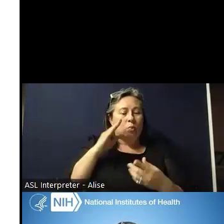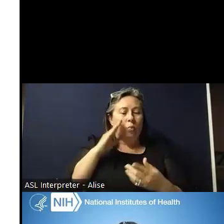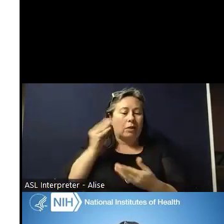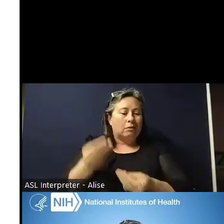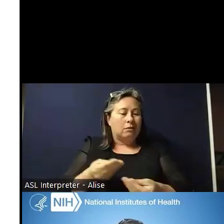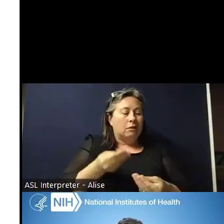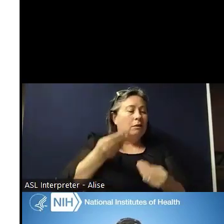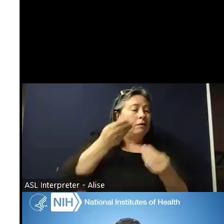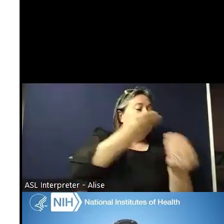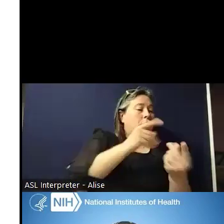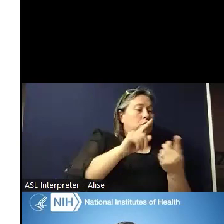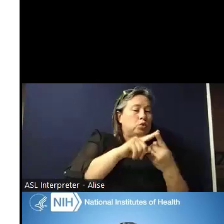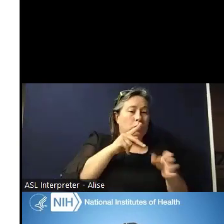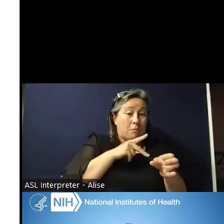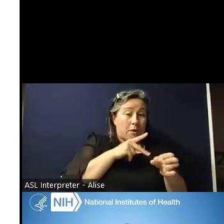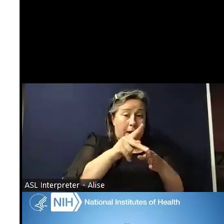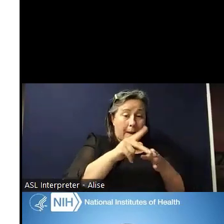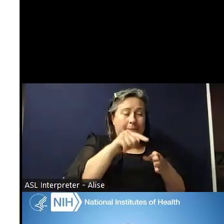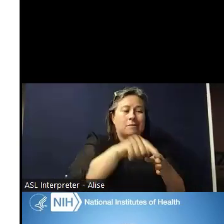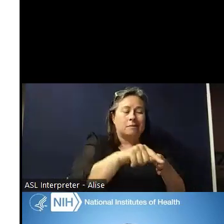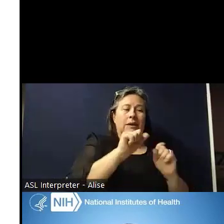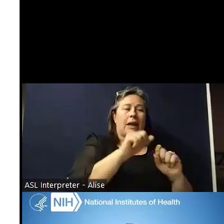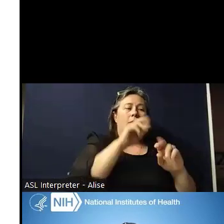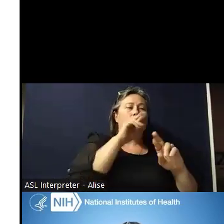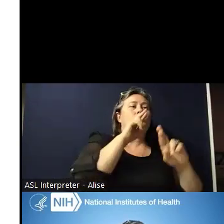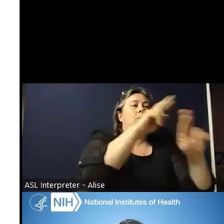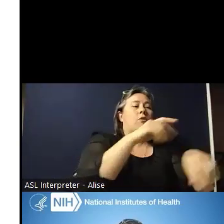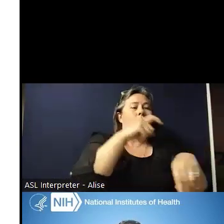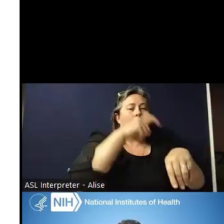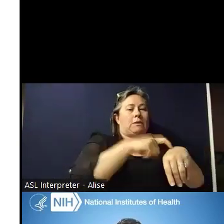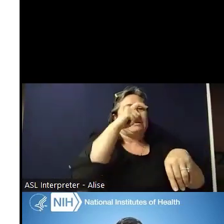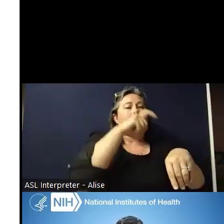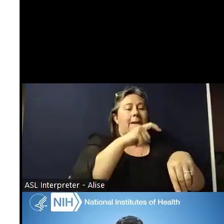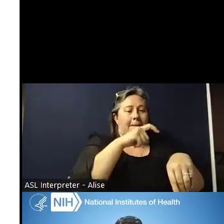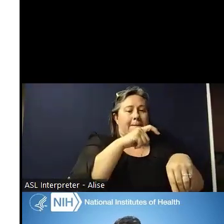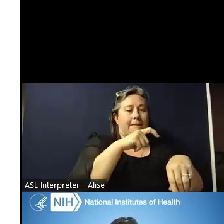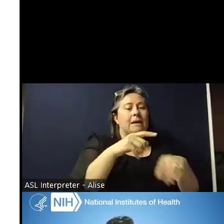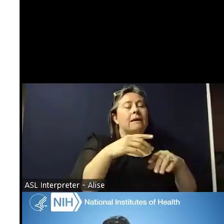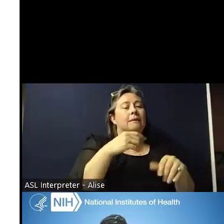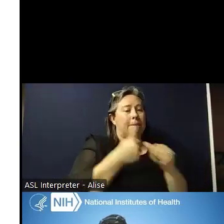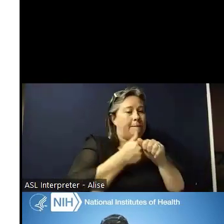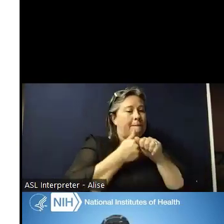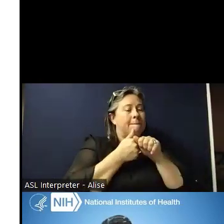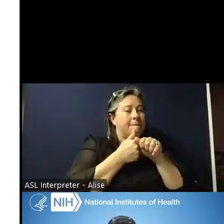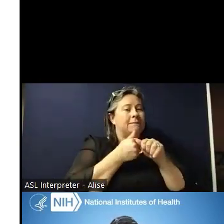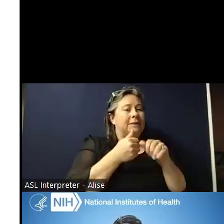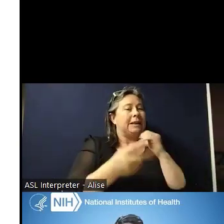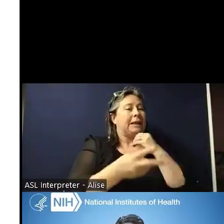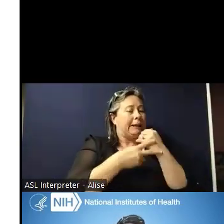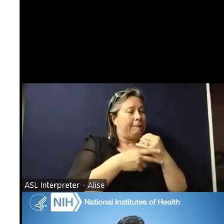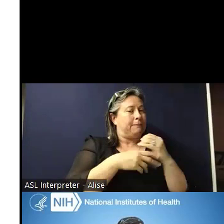so that the prime can actually report on time and maintain compliance with the terms and conditions of the award.